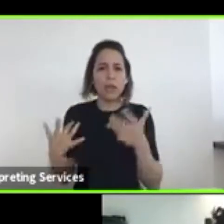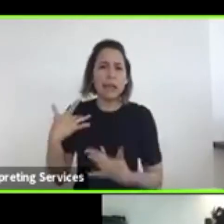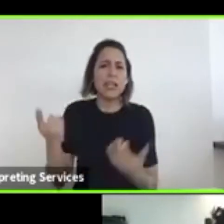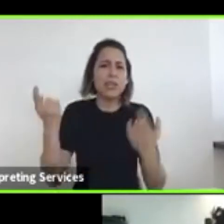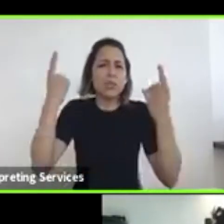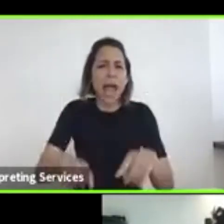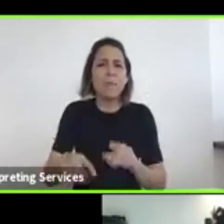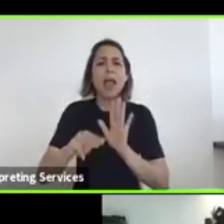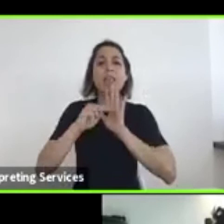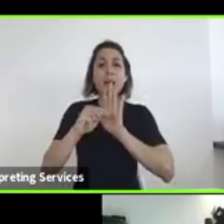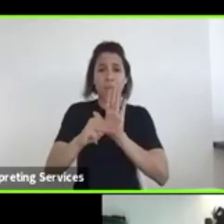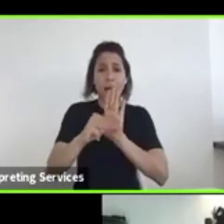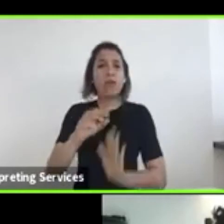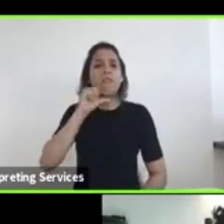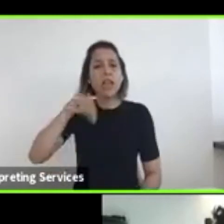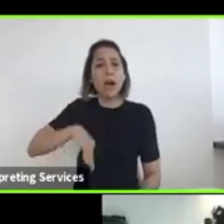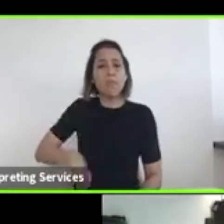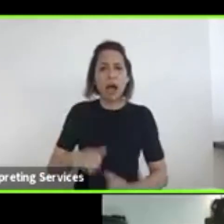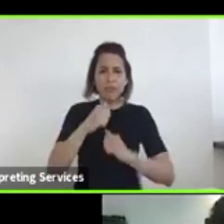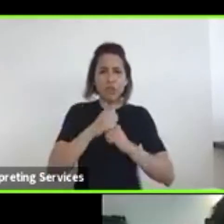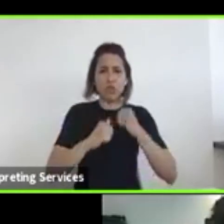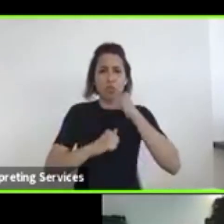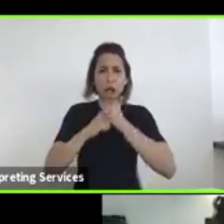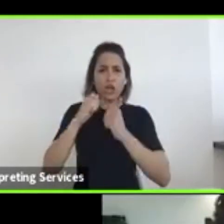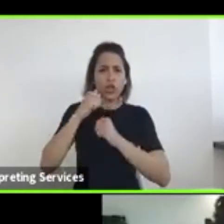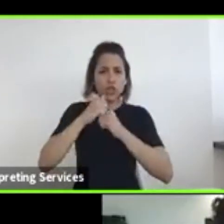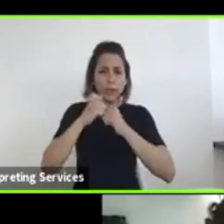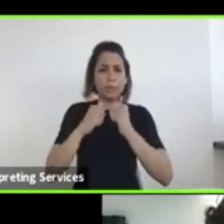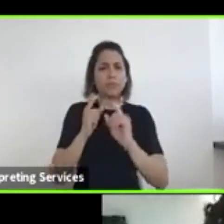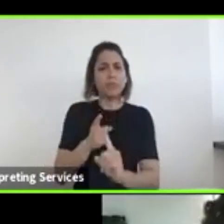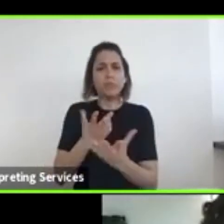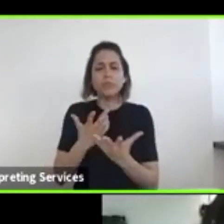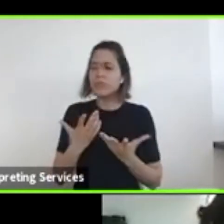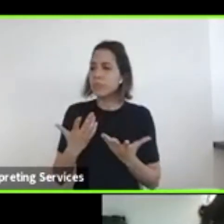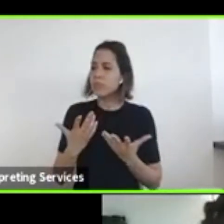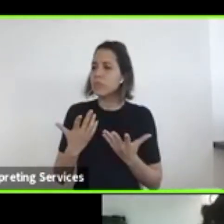THE NONPROFIT STRUCTURE, IS TO MOVE US INTO A -- A CYCLE OF